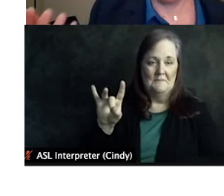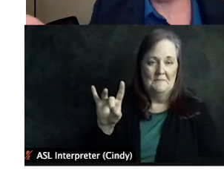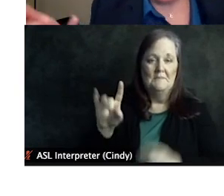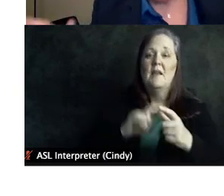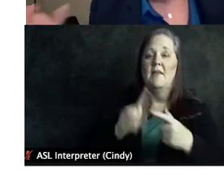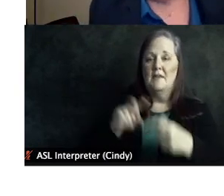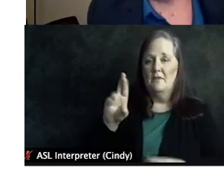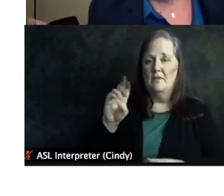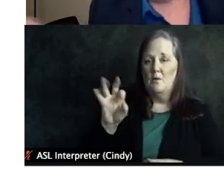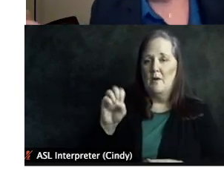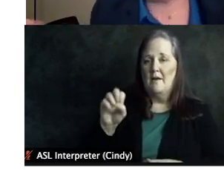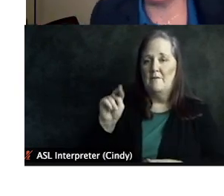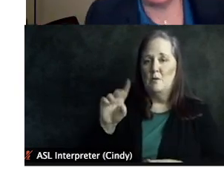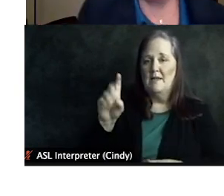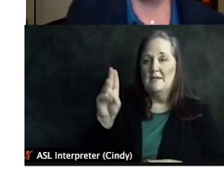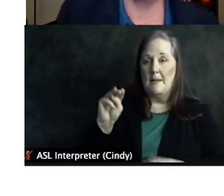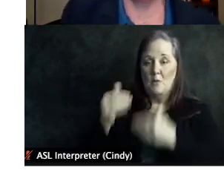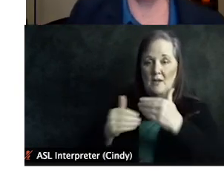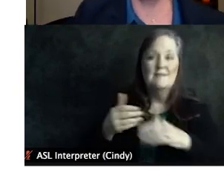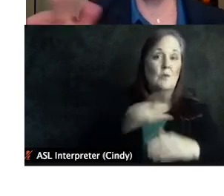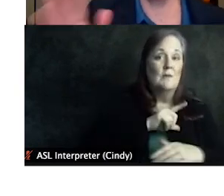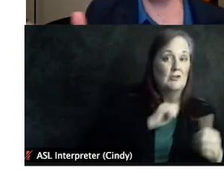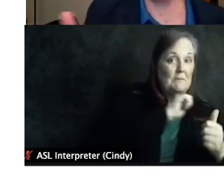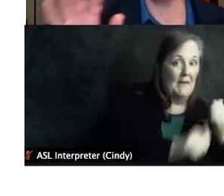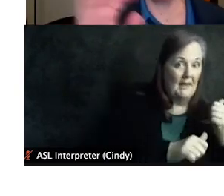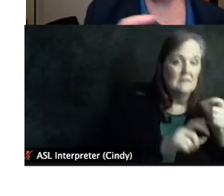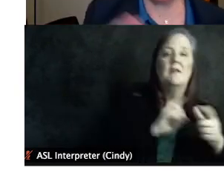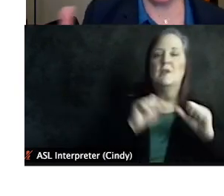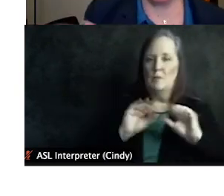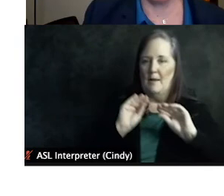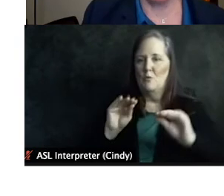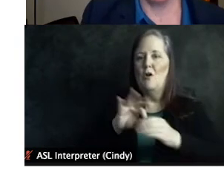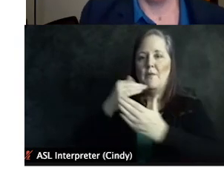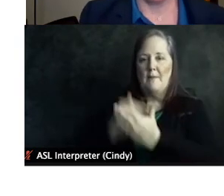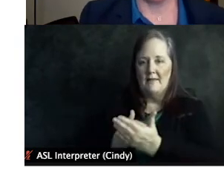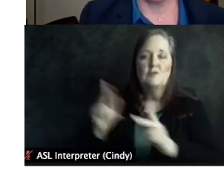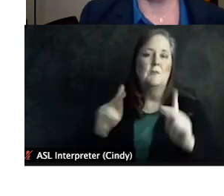we have bail companies, right? Insurance companies and bail bonds, organizations